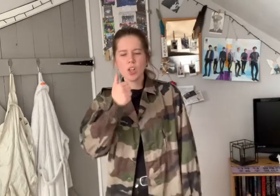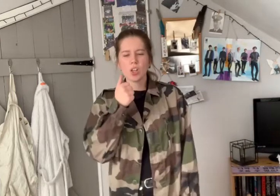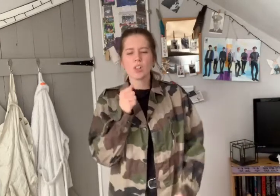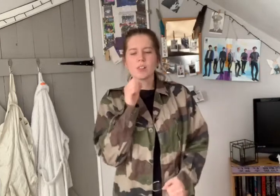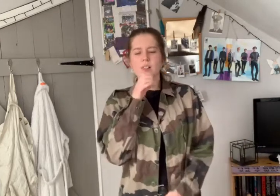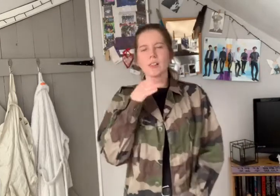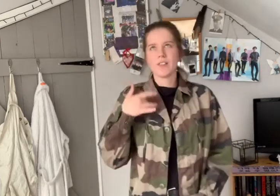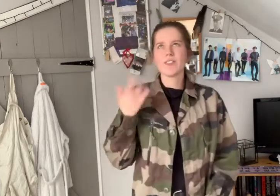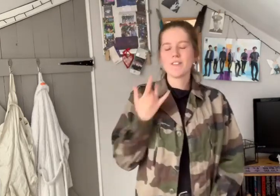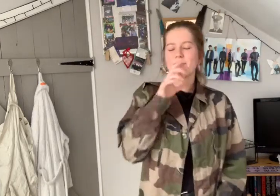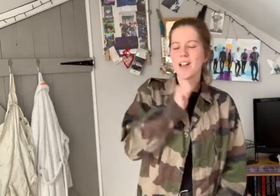Live a life, man